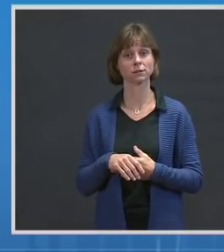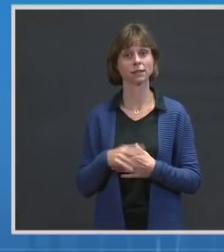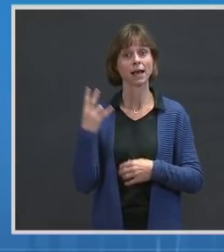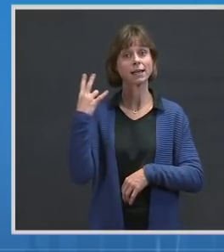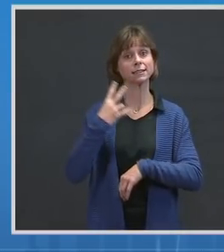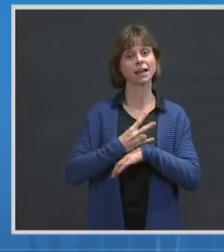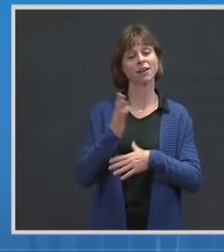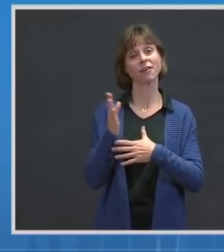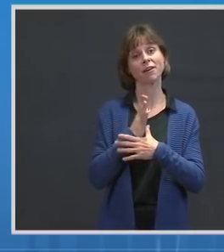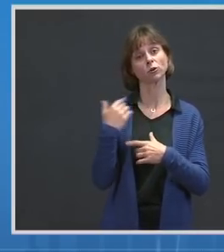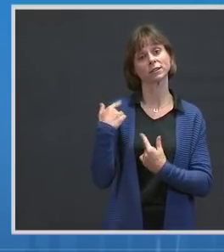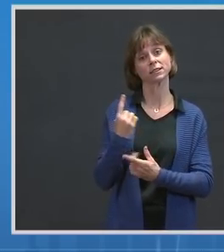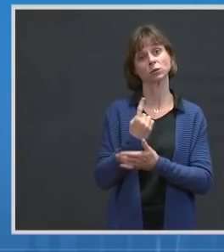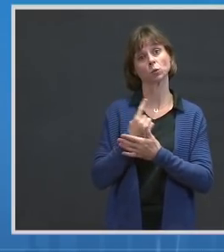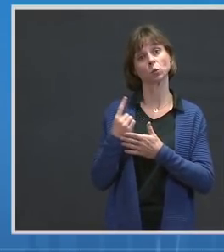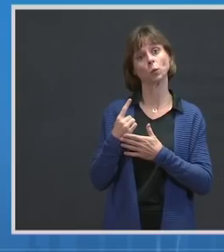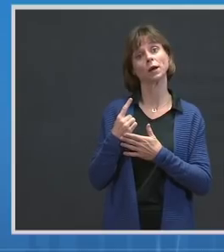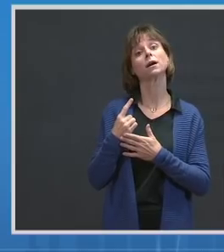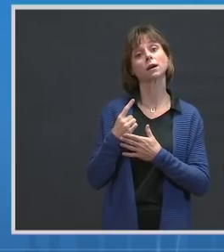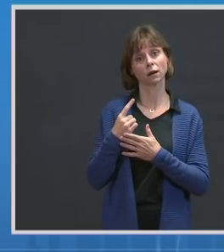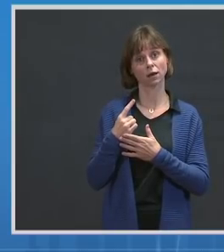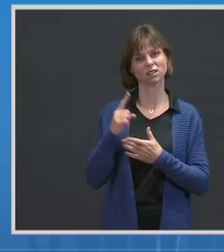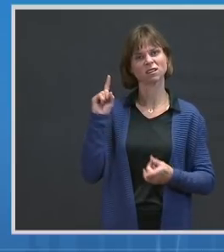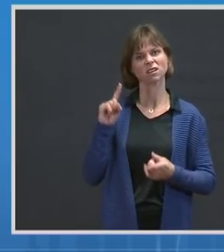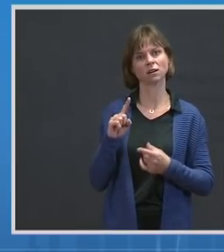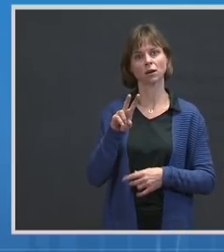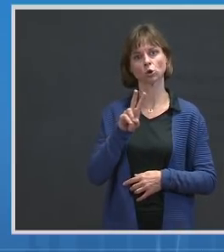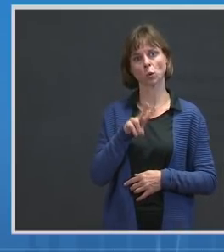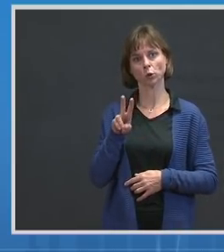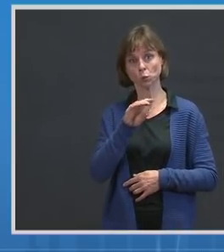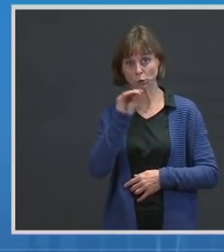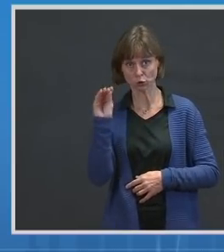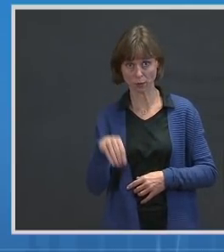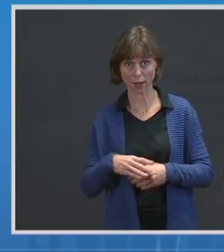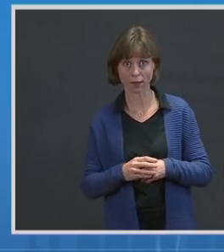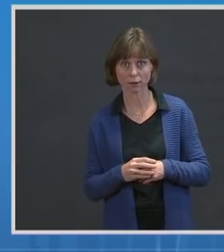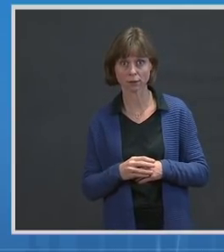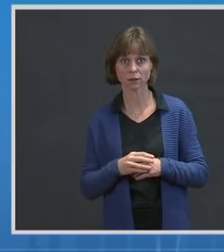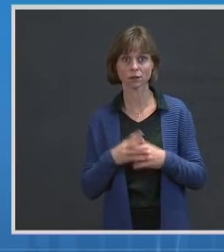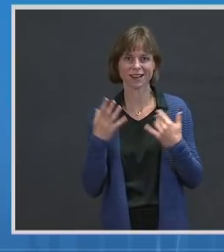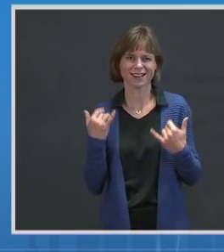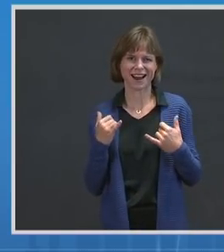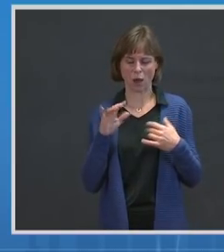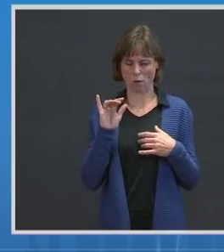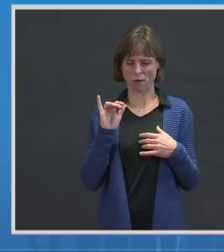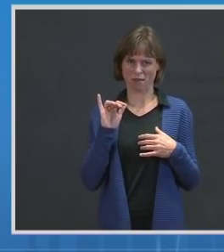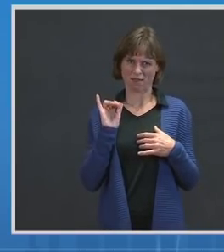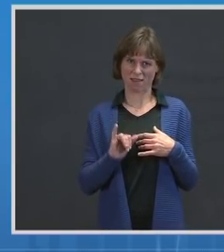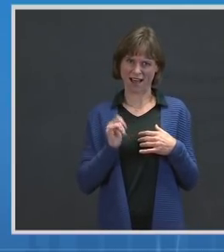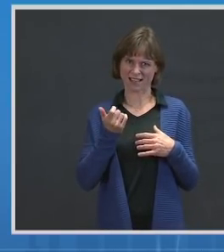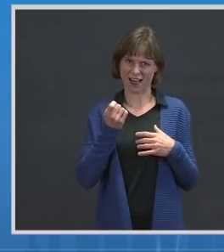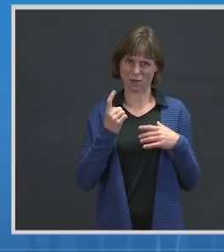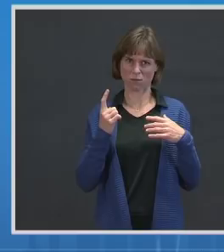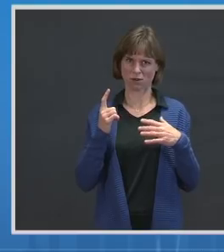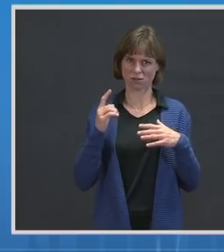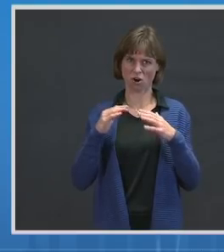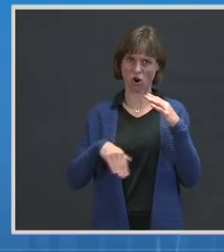cases have decreased nearly 22 percent to an average of slightly more than 86,000 cases per day.